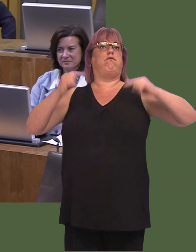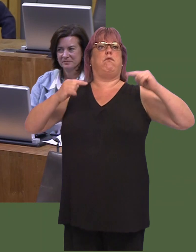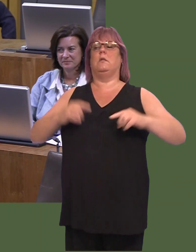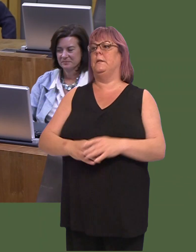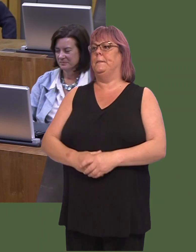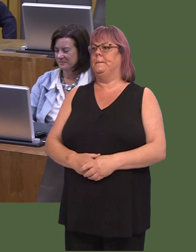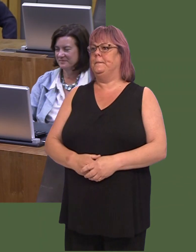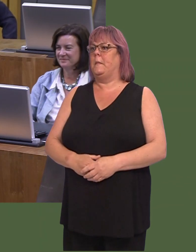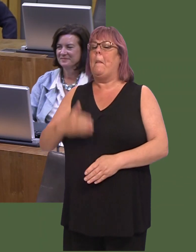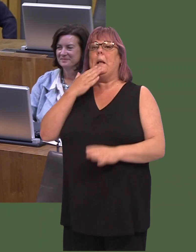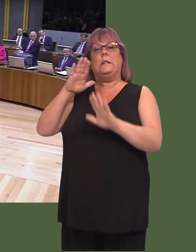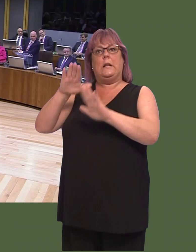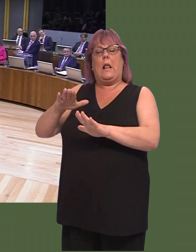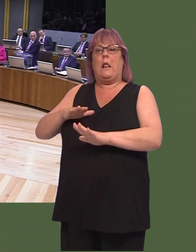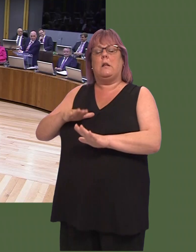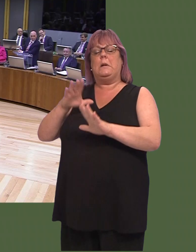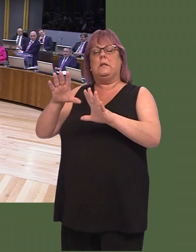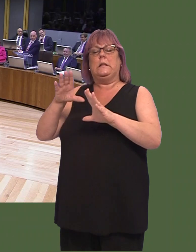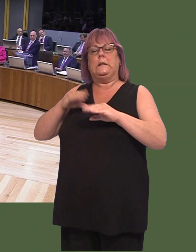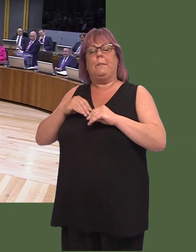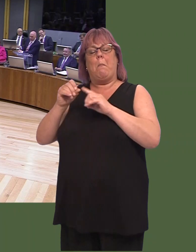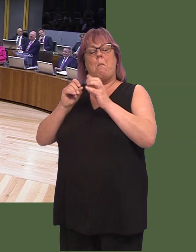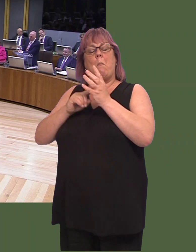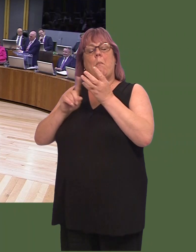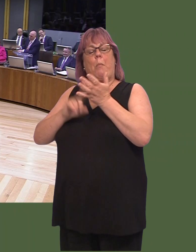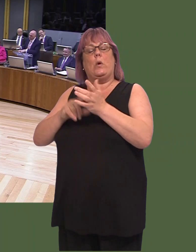to calm down a little bit and listen to Paul Davies. Paul Davies AM: Diolch, Llywydd.